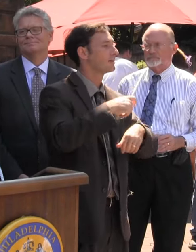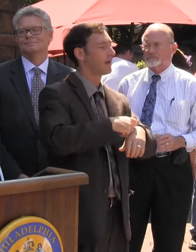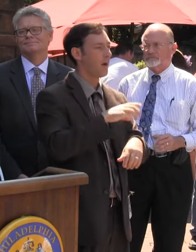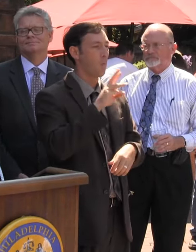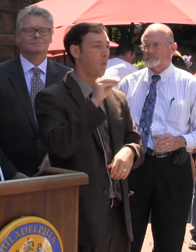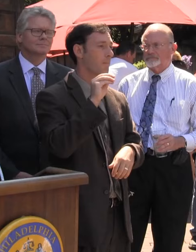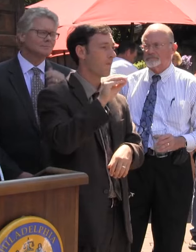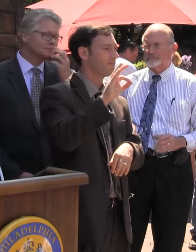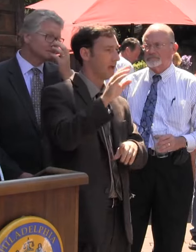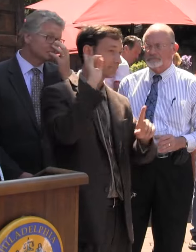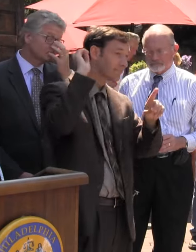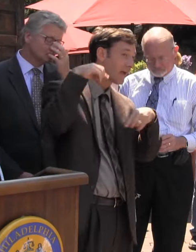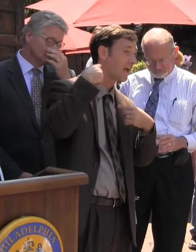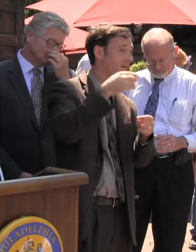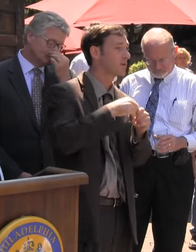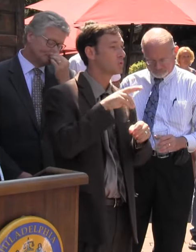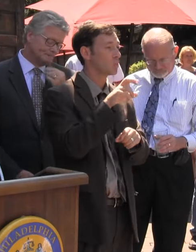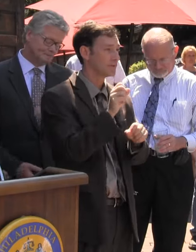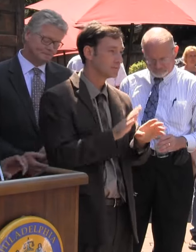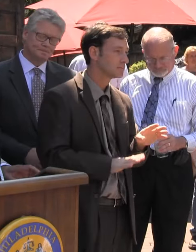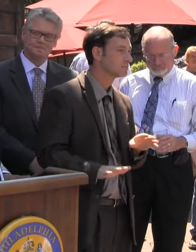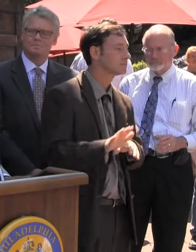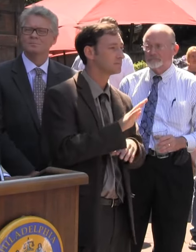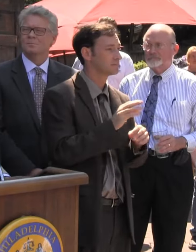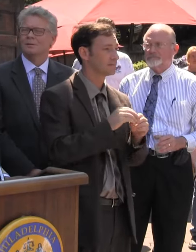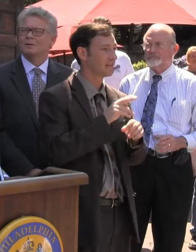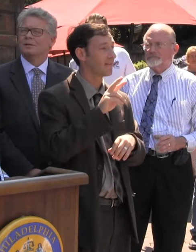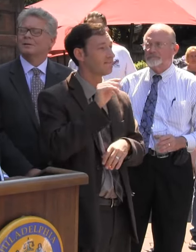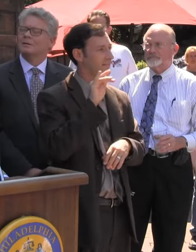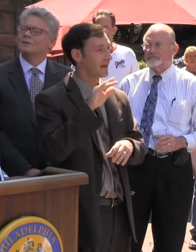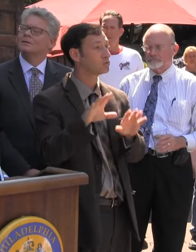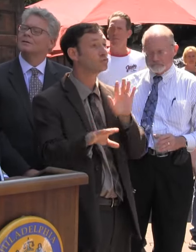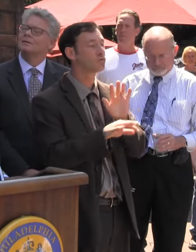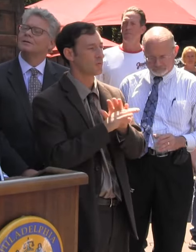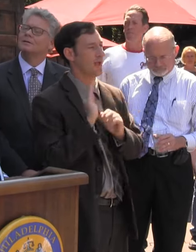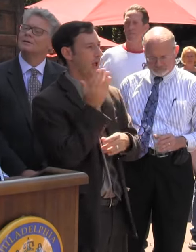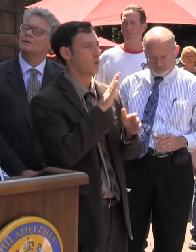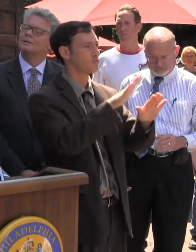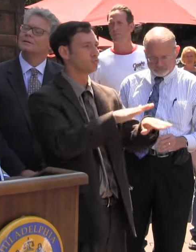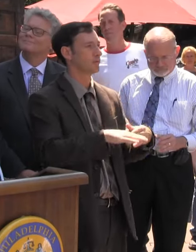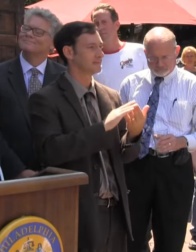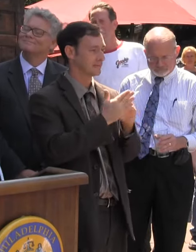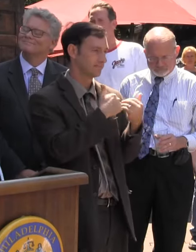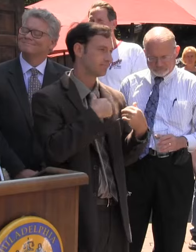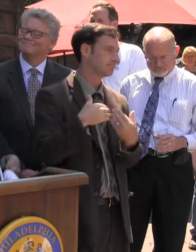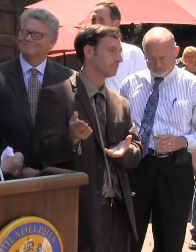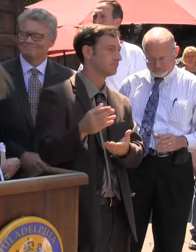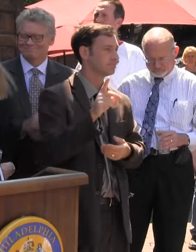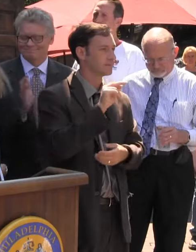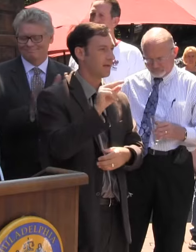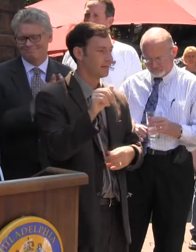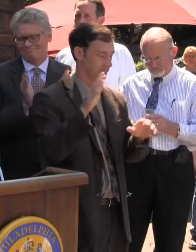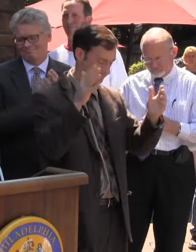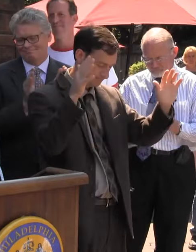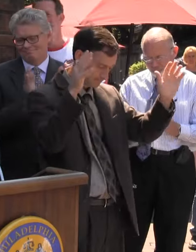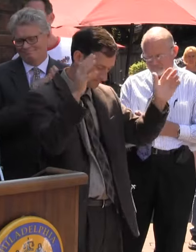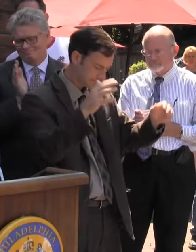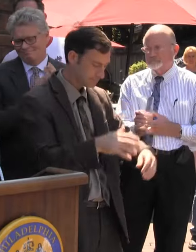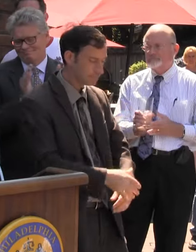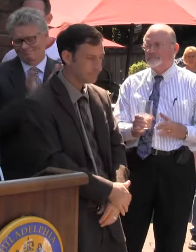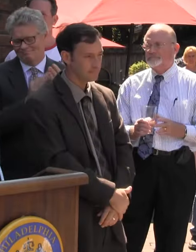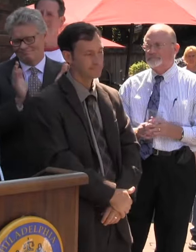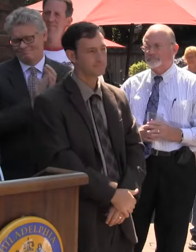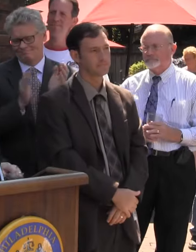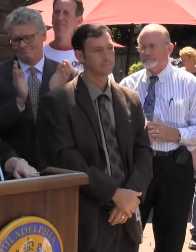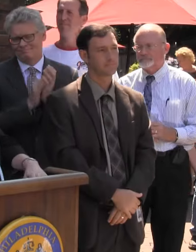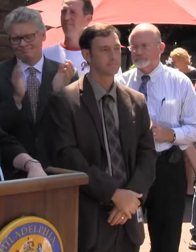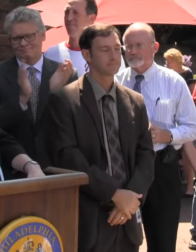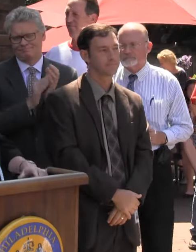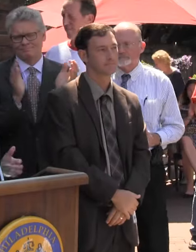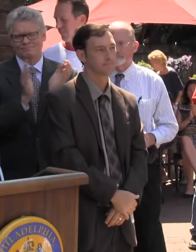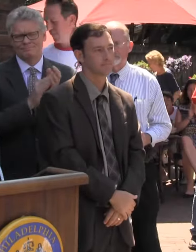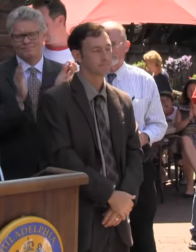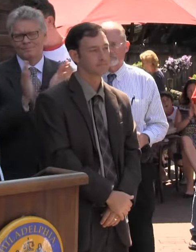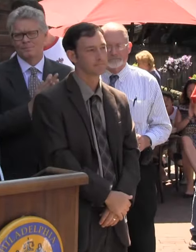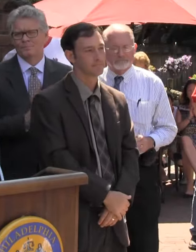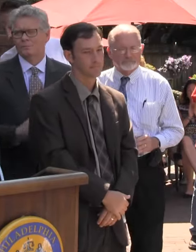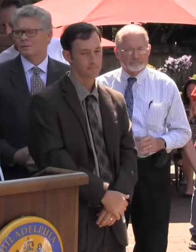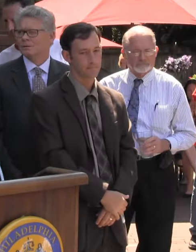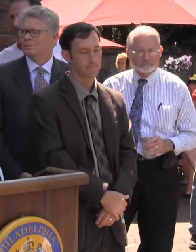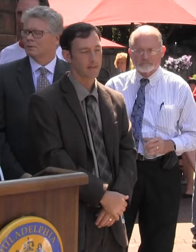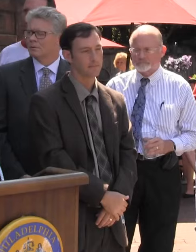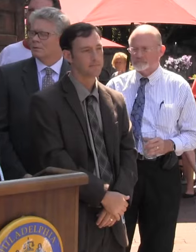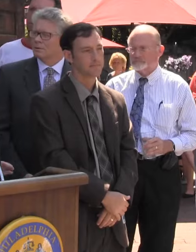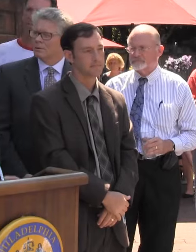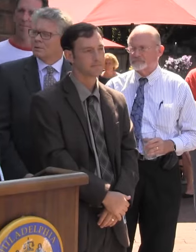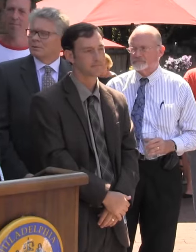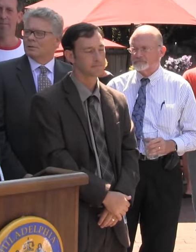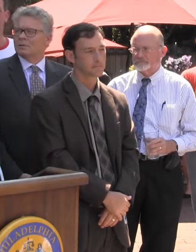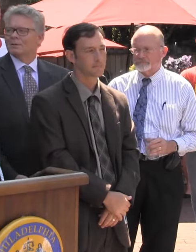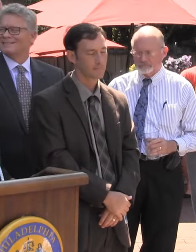has ever been in the United States of America, and the Vatican chose our great city. Donna?